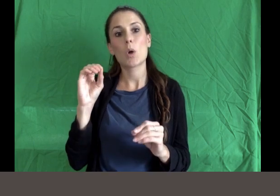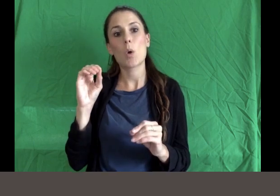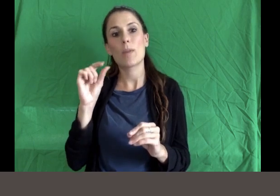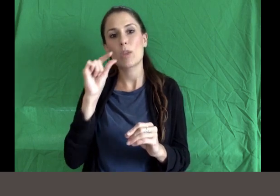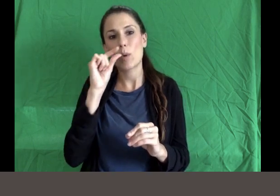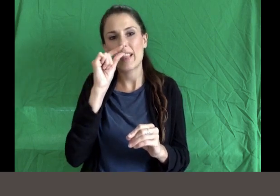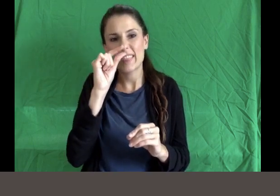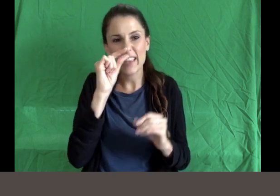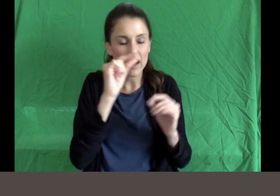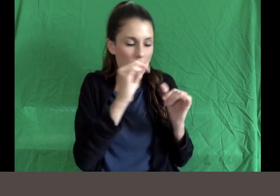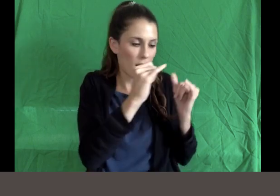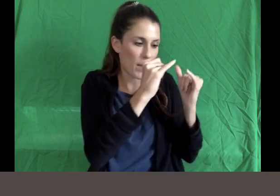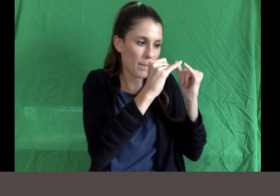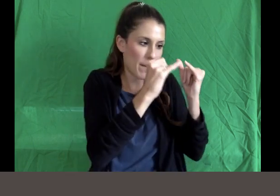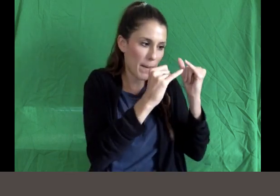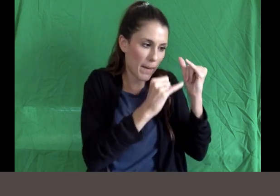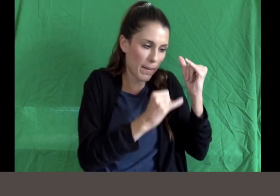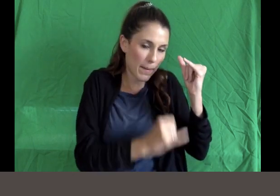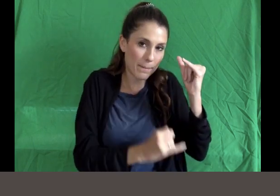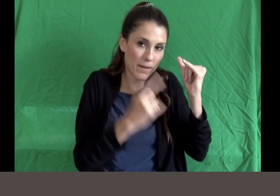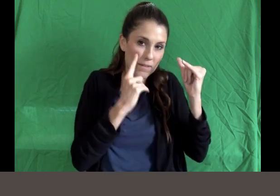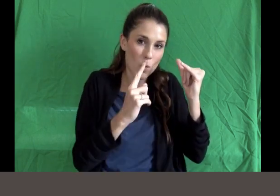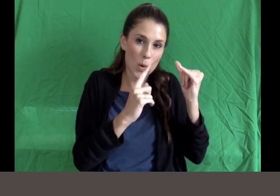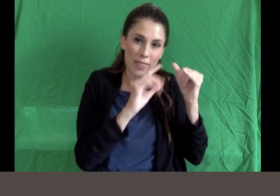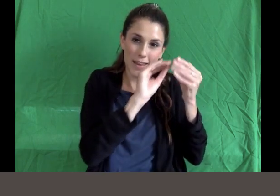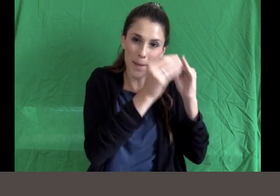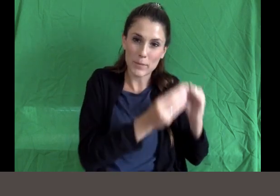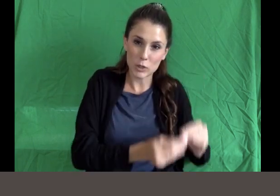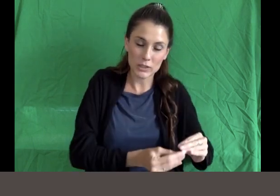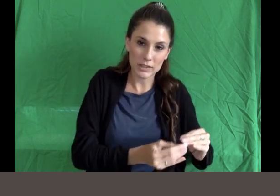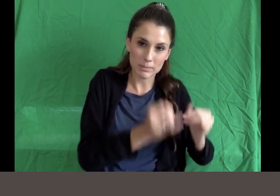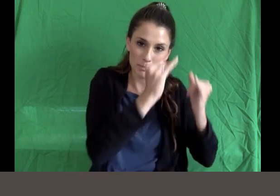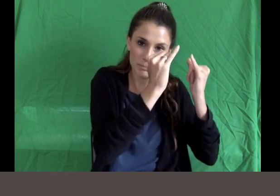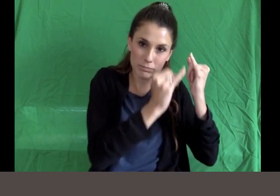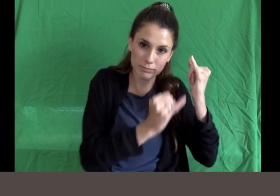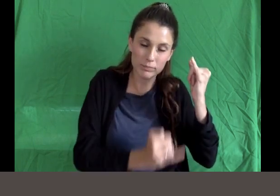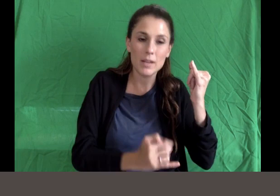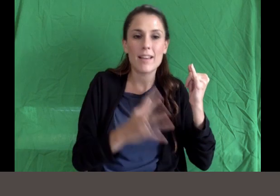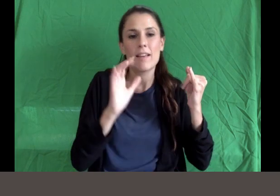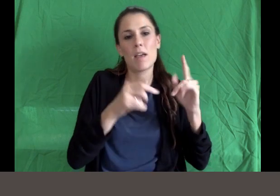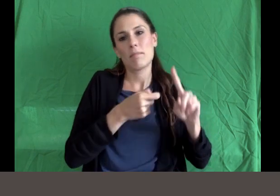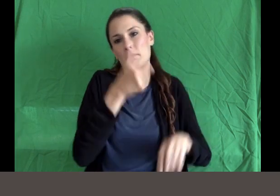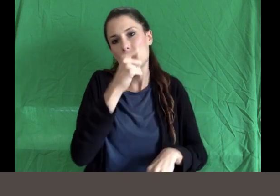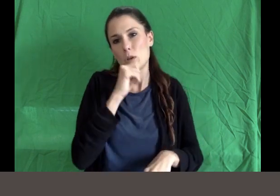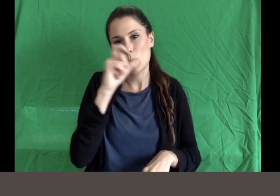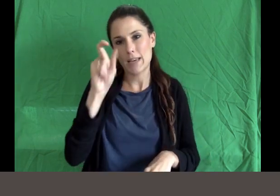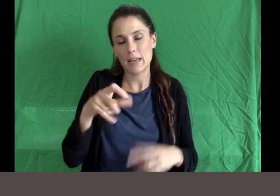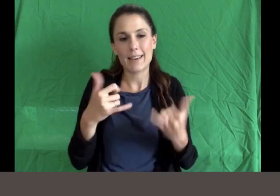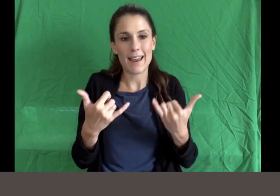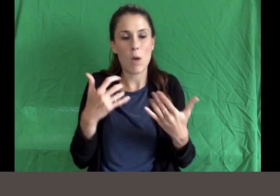number corresponds to what y value the very final thing that we can do is remove all of those spines